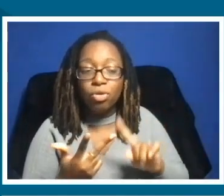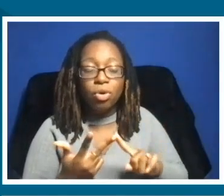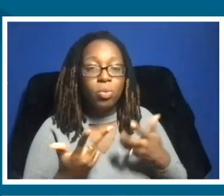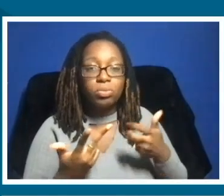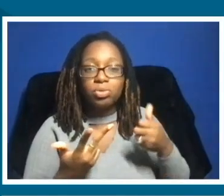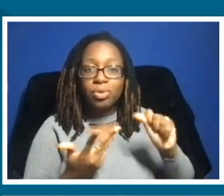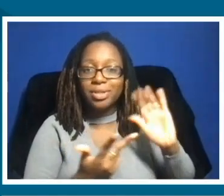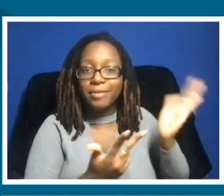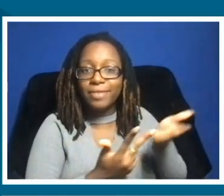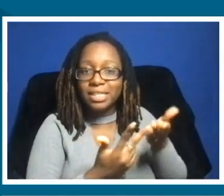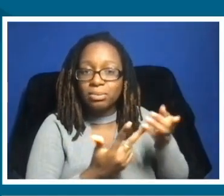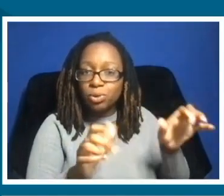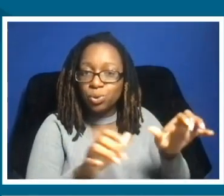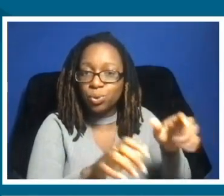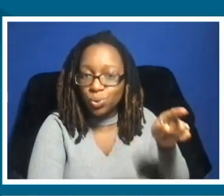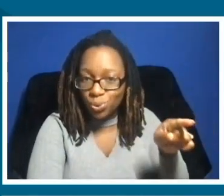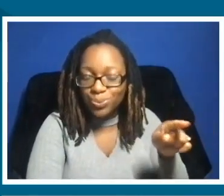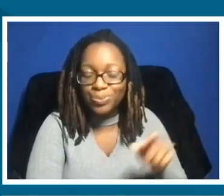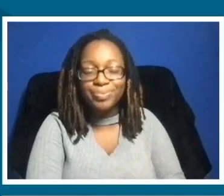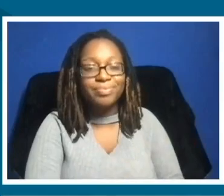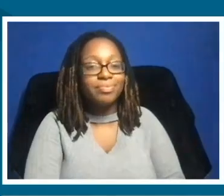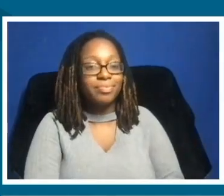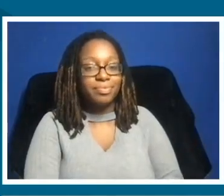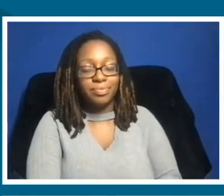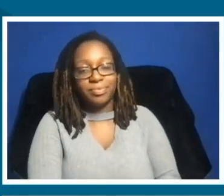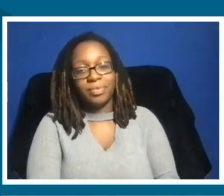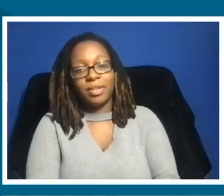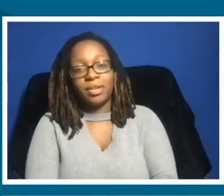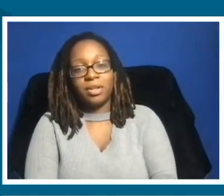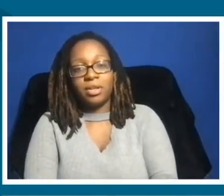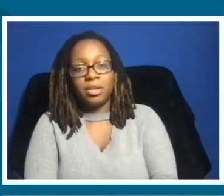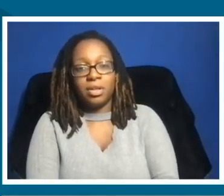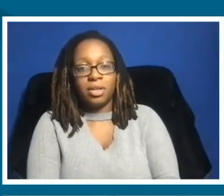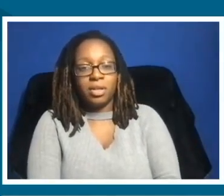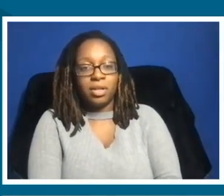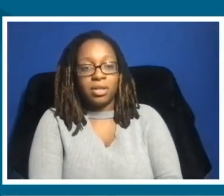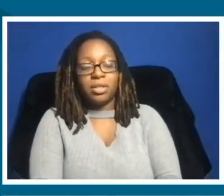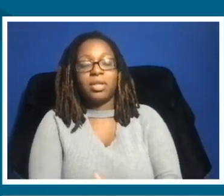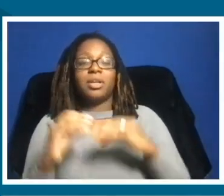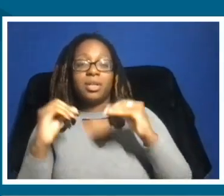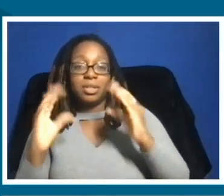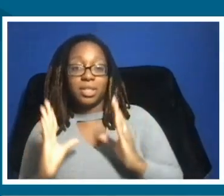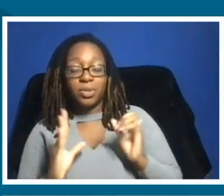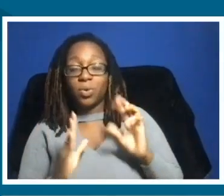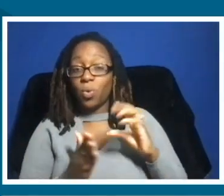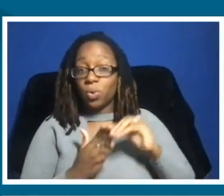achieve through the activation so teachers or students for example